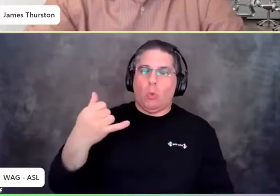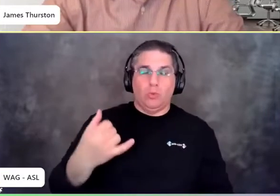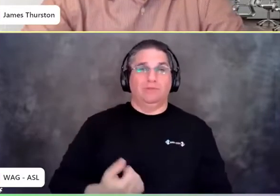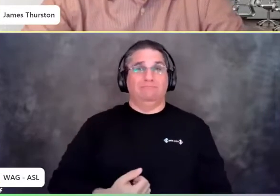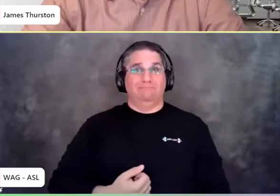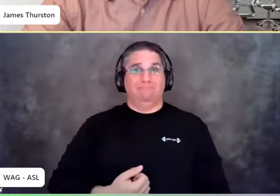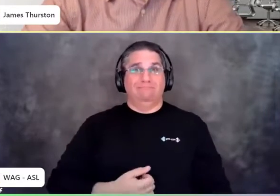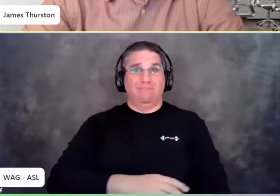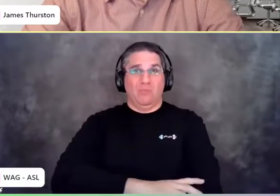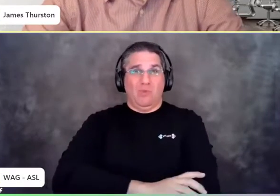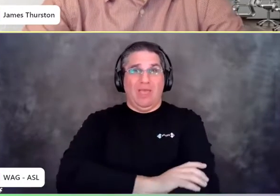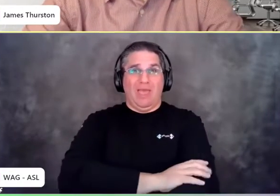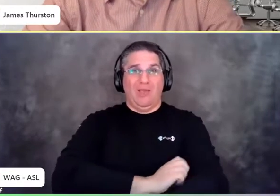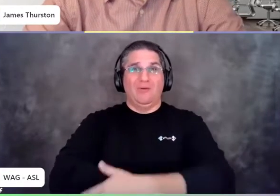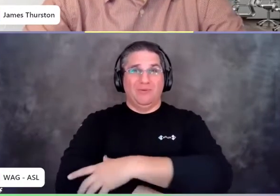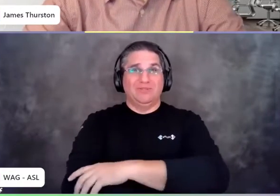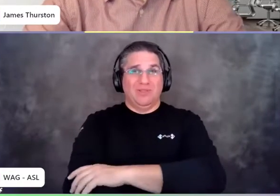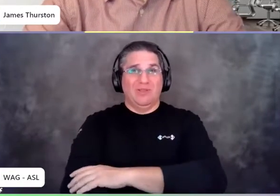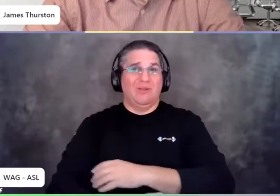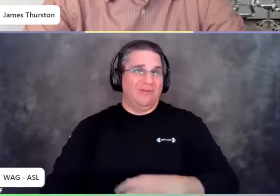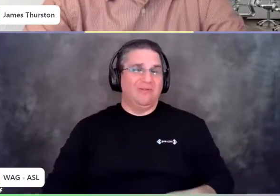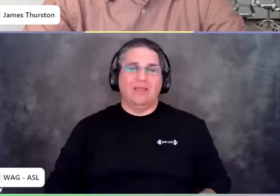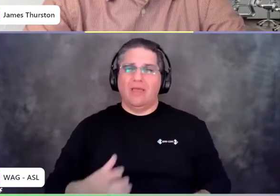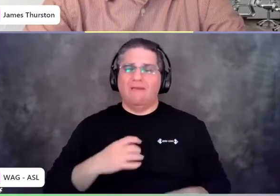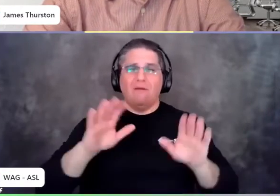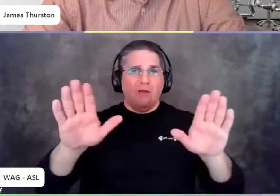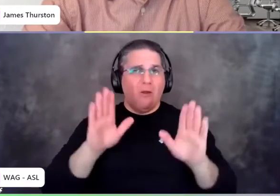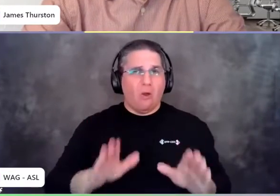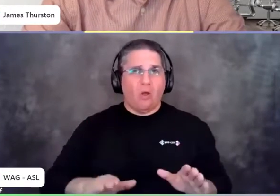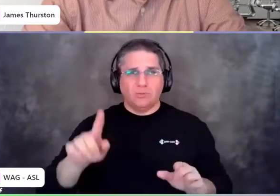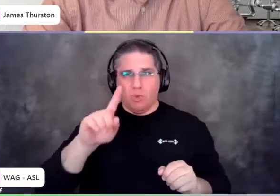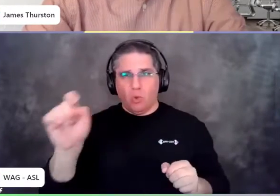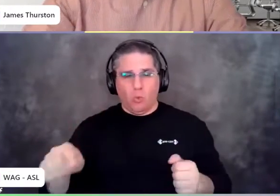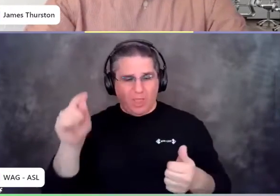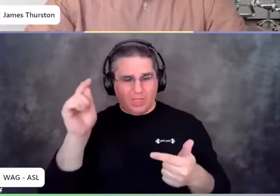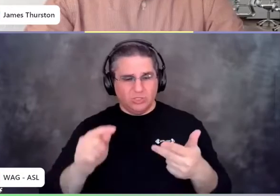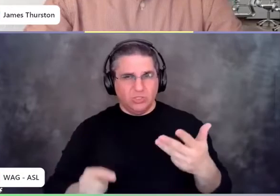there's a quote and remember questions, this is pure